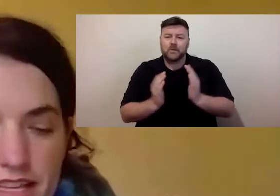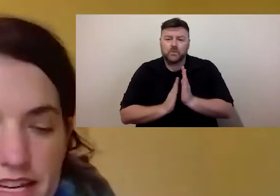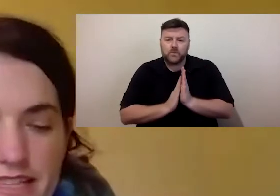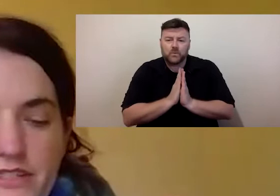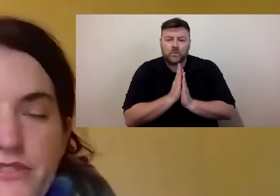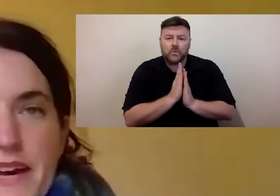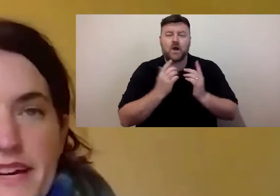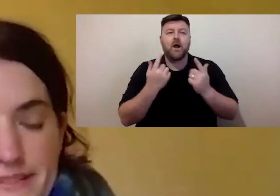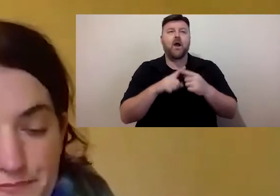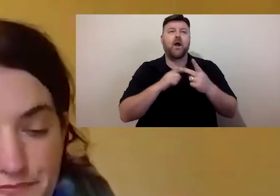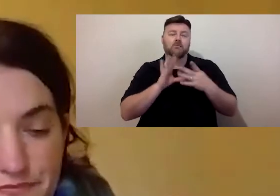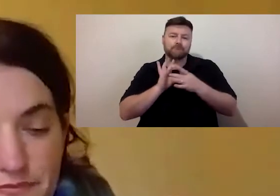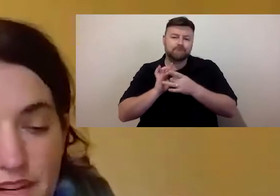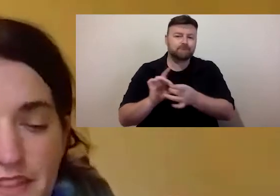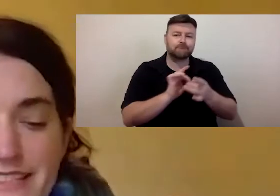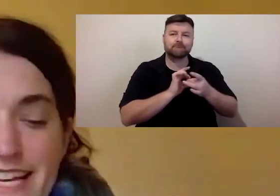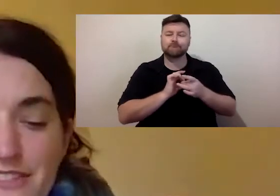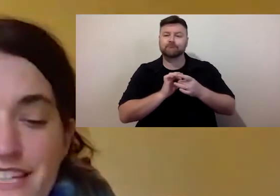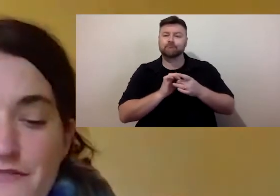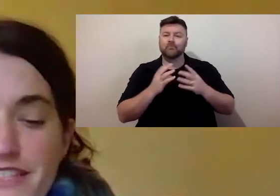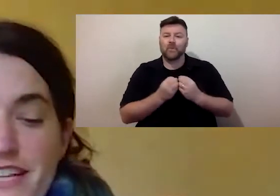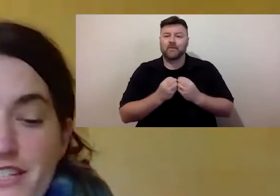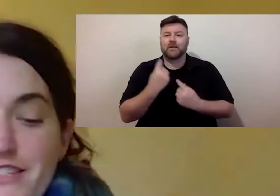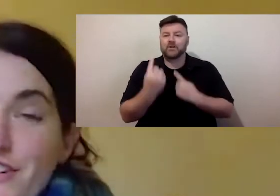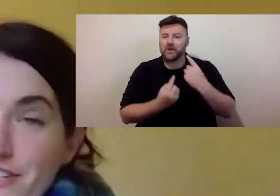in the digital space. These are interesting conversations not only